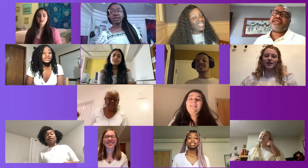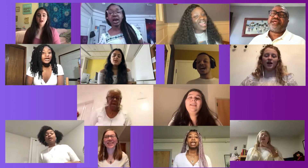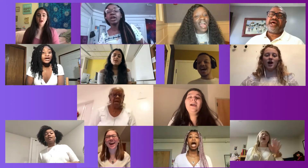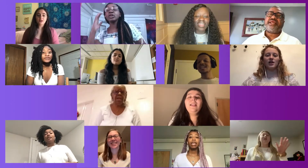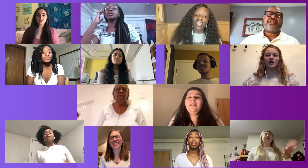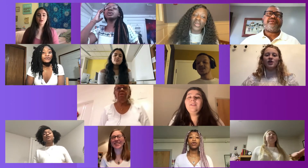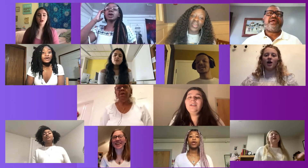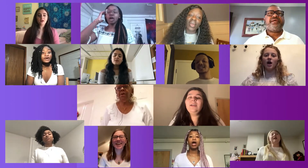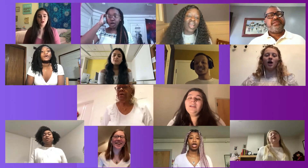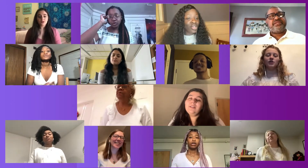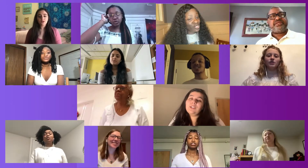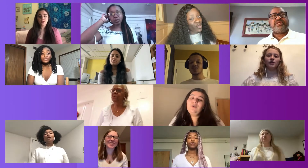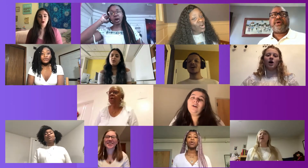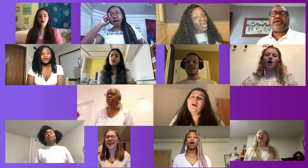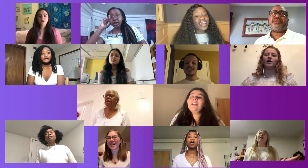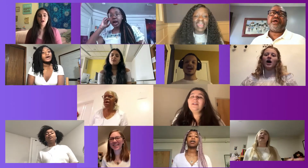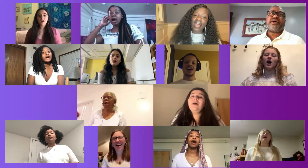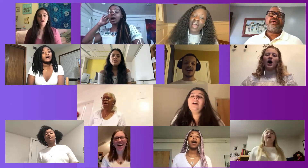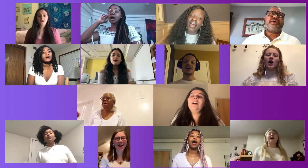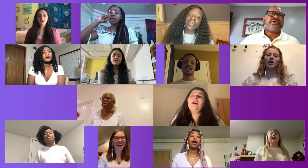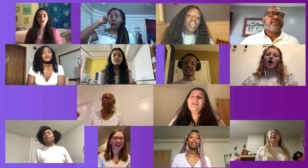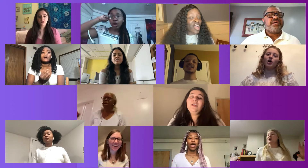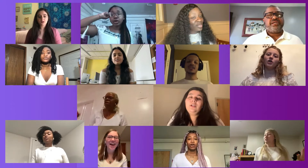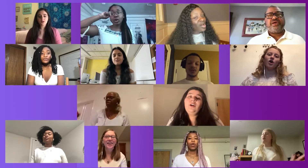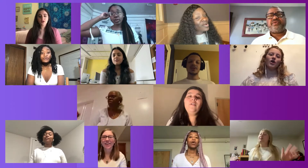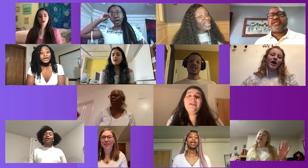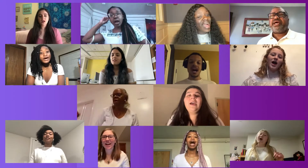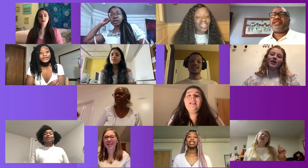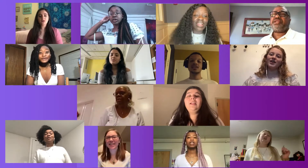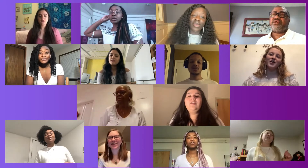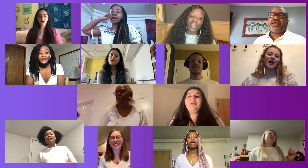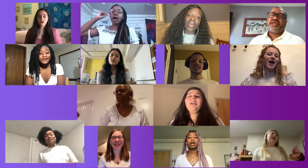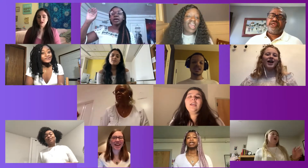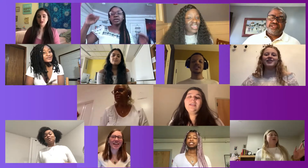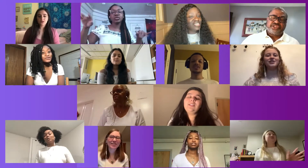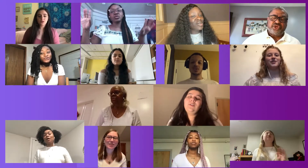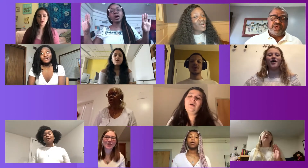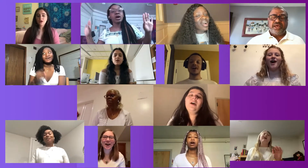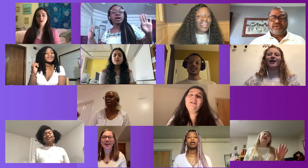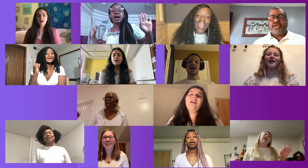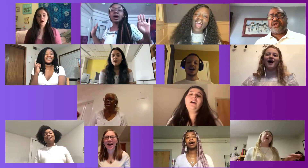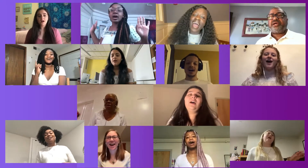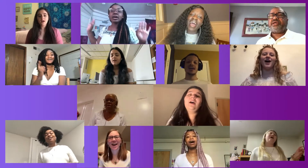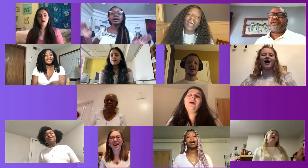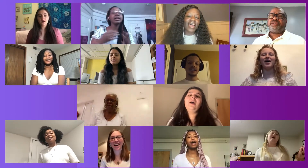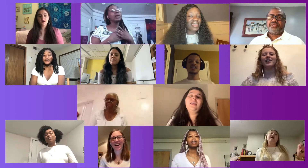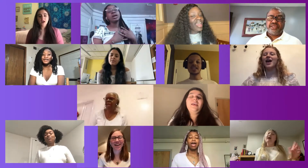Sing hallelujah to our God Glory hallelujah is to our God